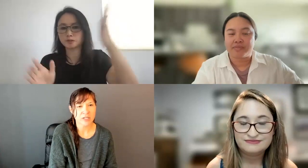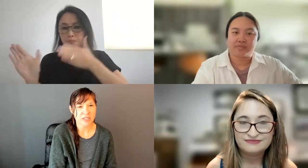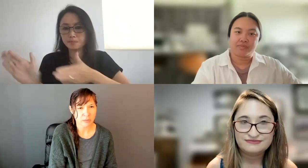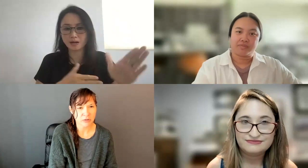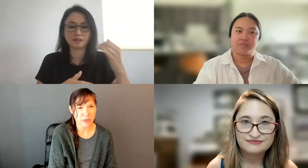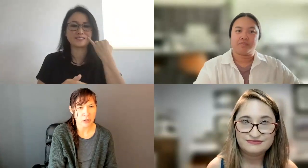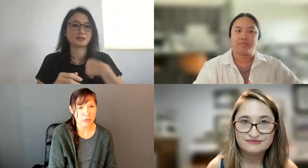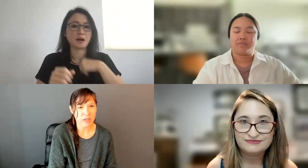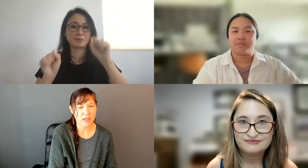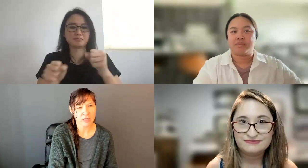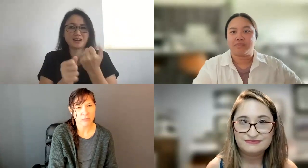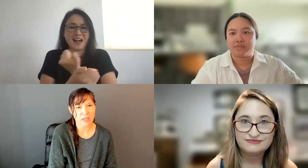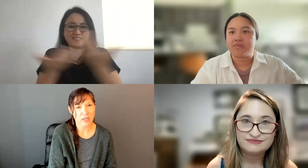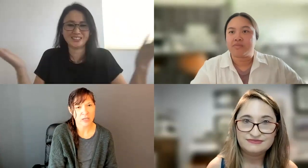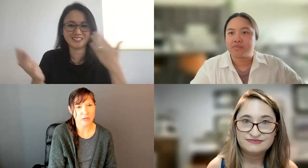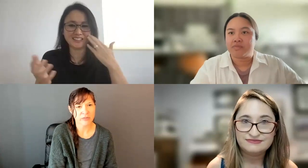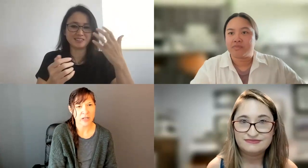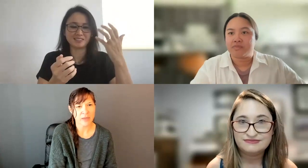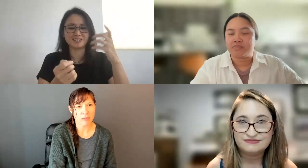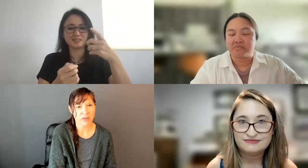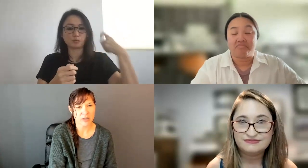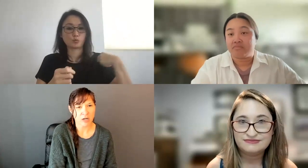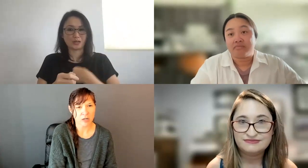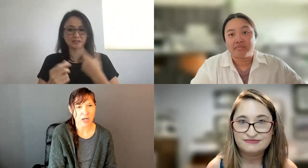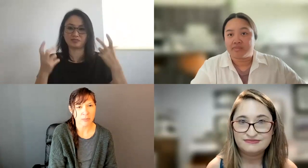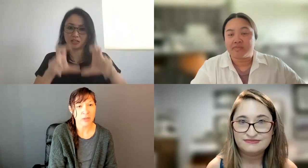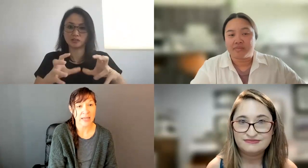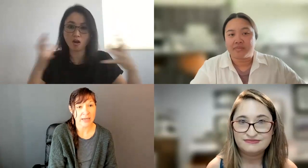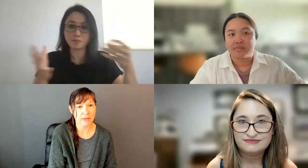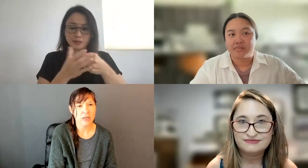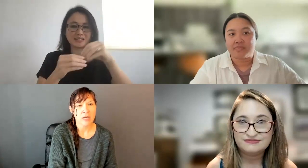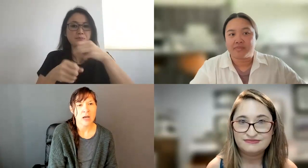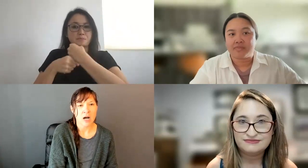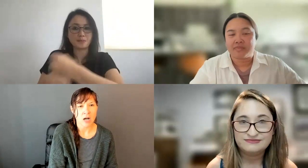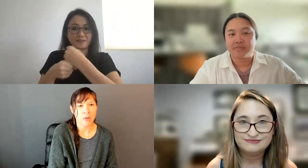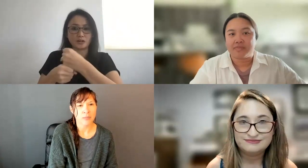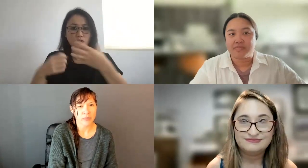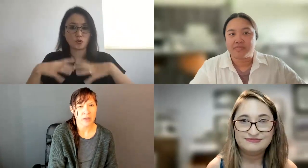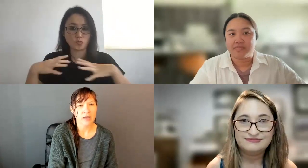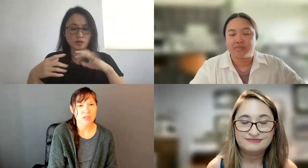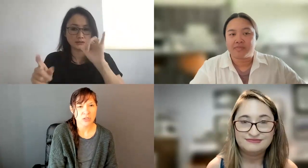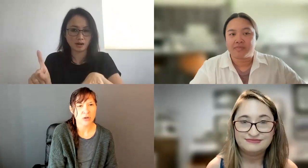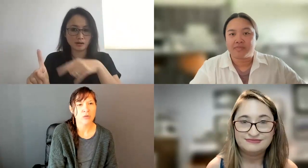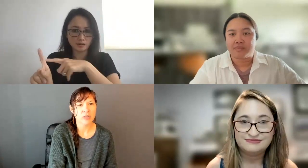kind of a roadmap, because we couldn't do everything. So we were investing a lot of money on manufacturing clothes.